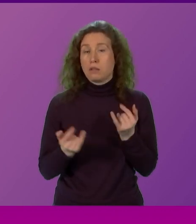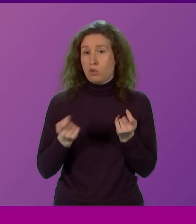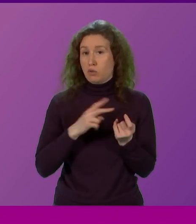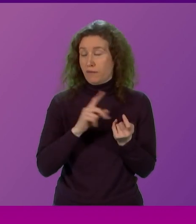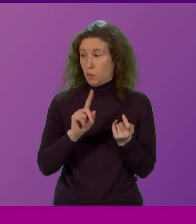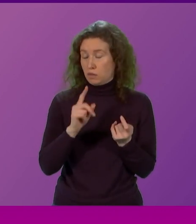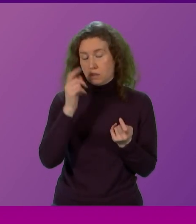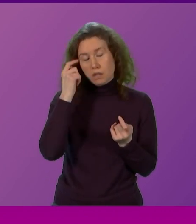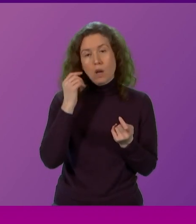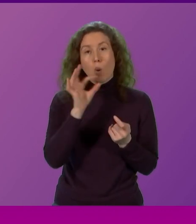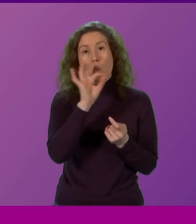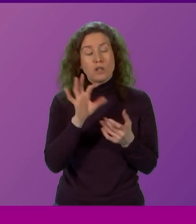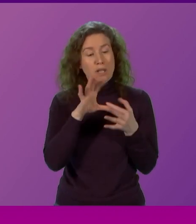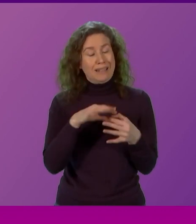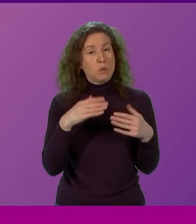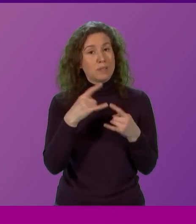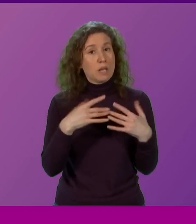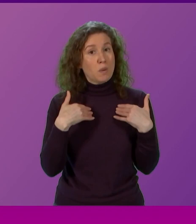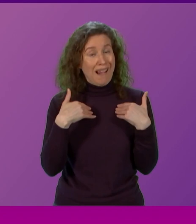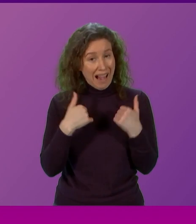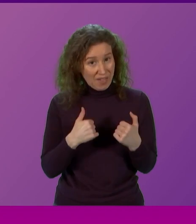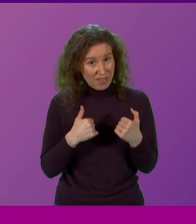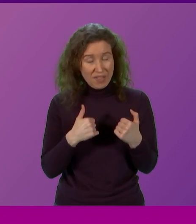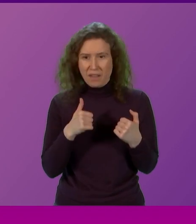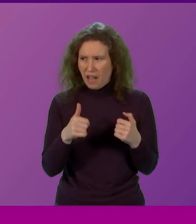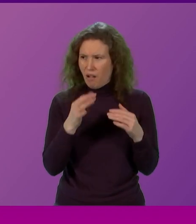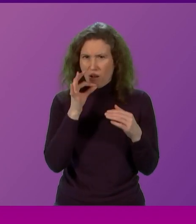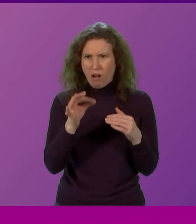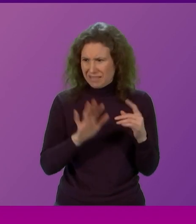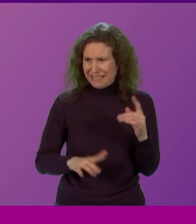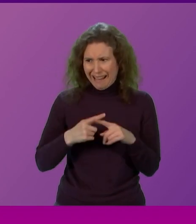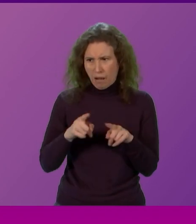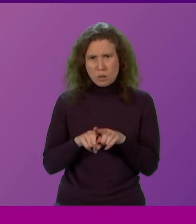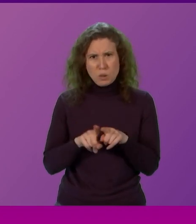Questions about sexual health are asked in the equivalent surveys in England, where—in